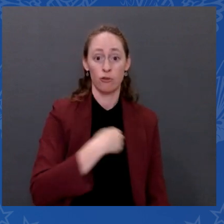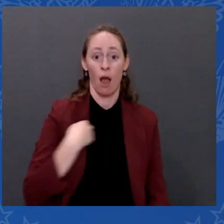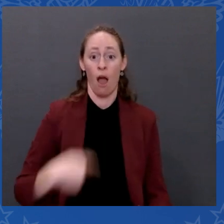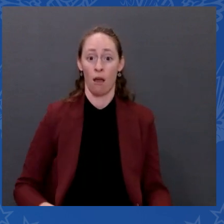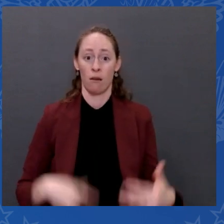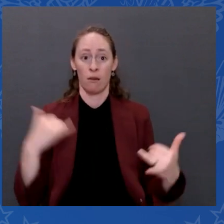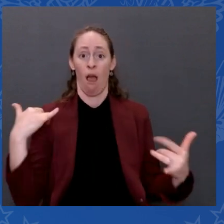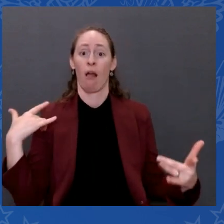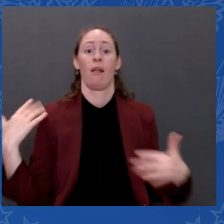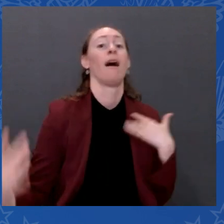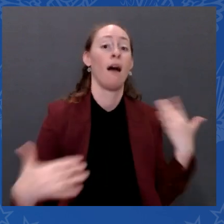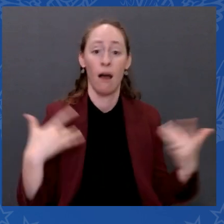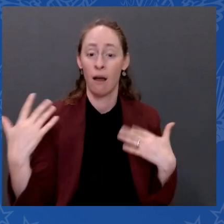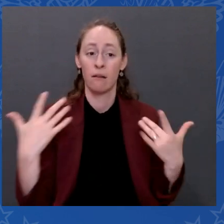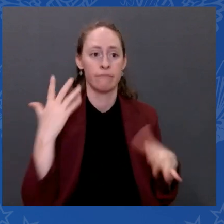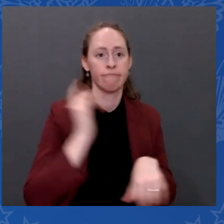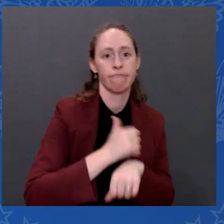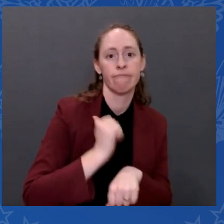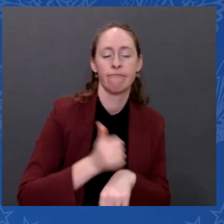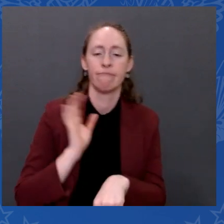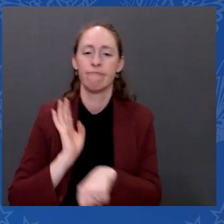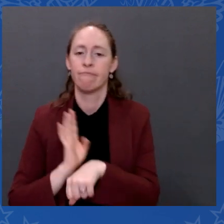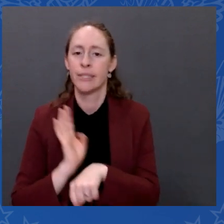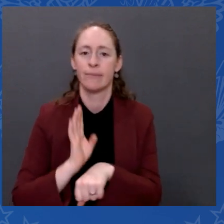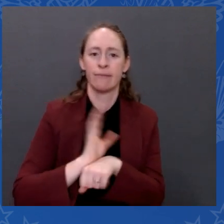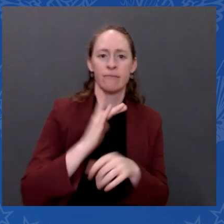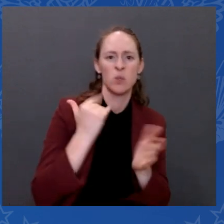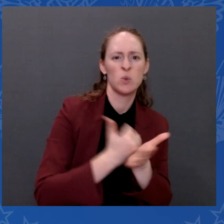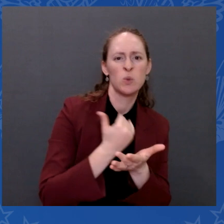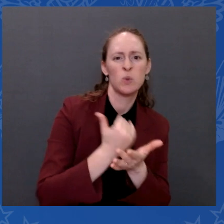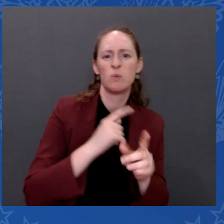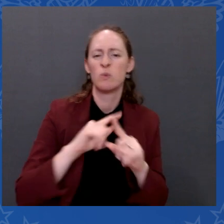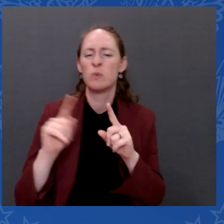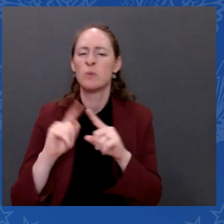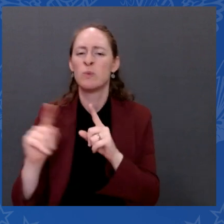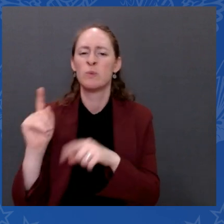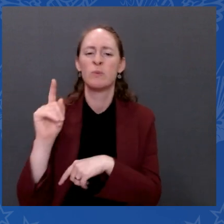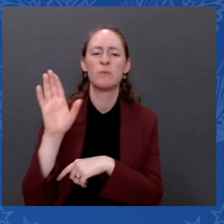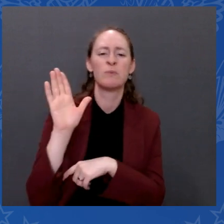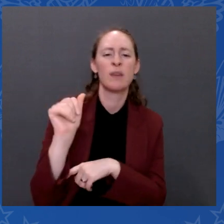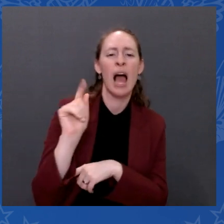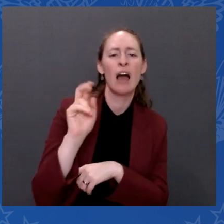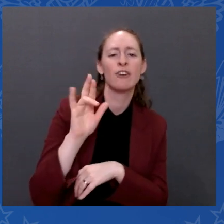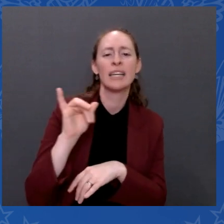and we have to sprint to catch up. And the -- of course, the Infrastructure Bill was a big help there.